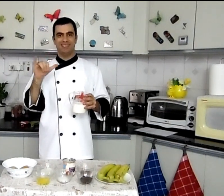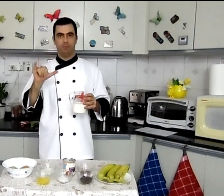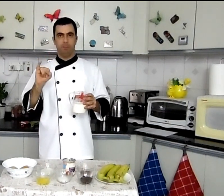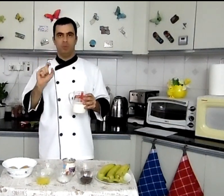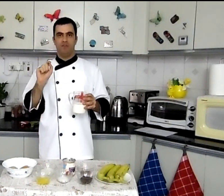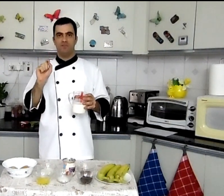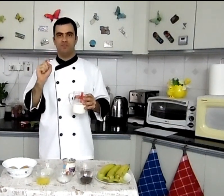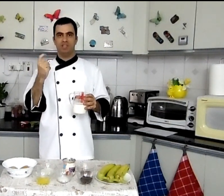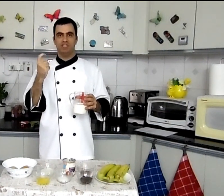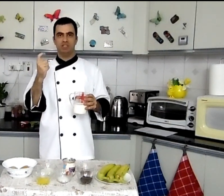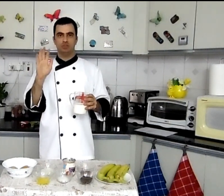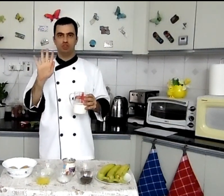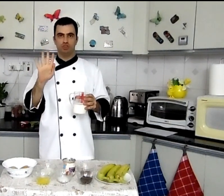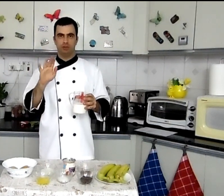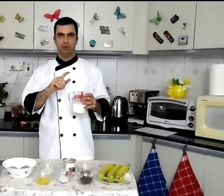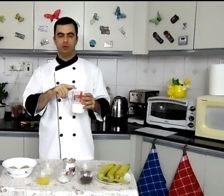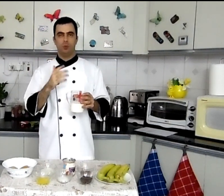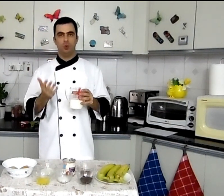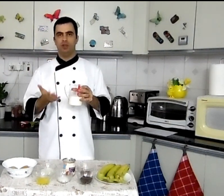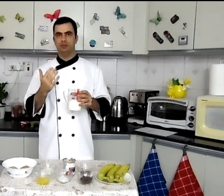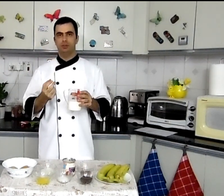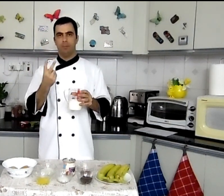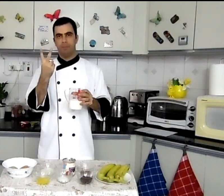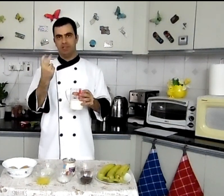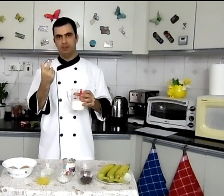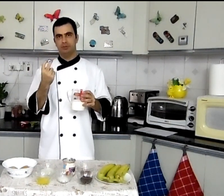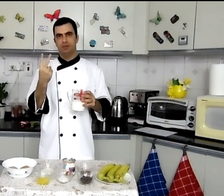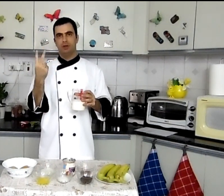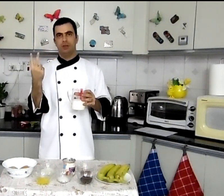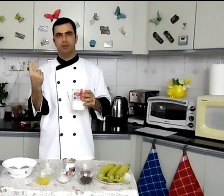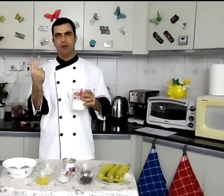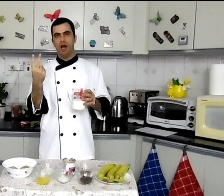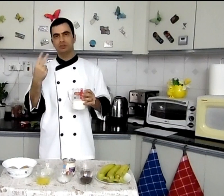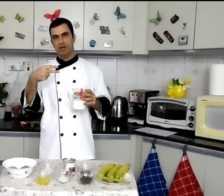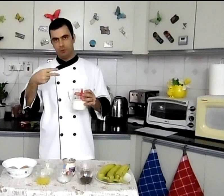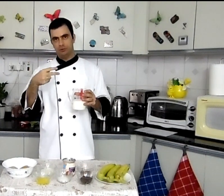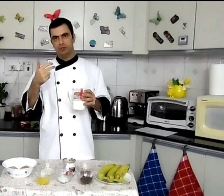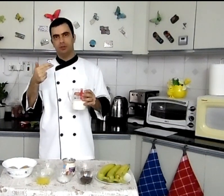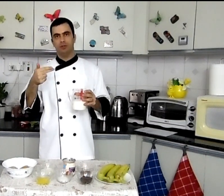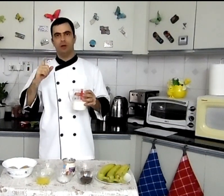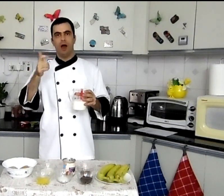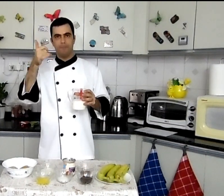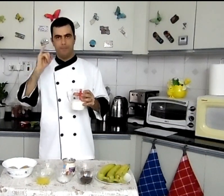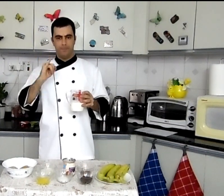Whipping Cream - 220 grams كريمة خفق - 220 غرام